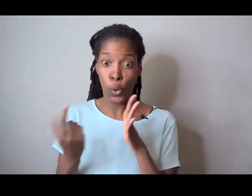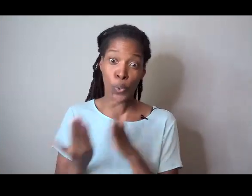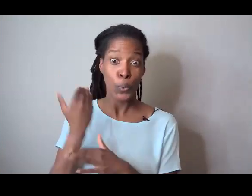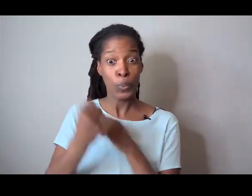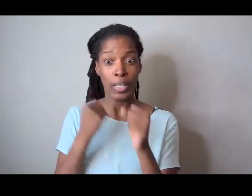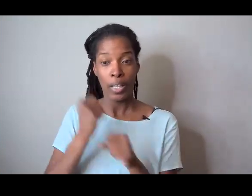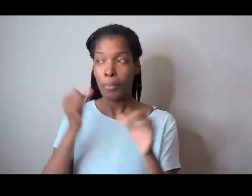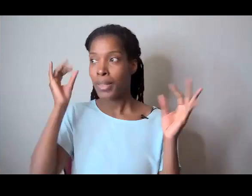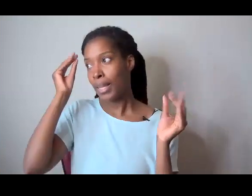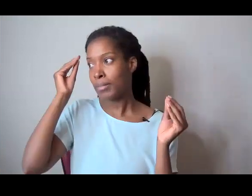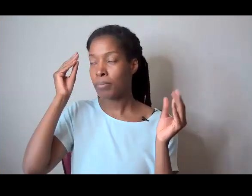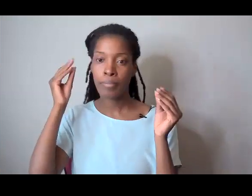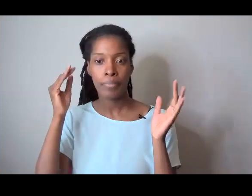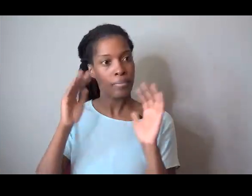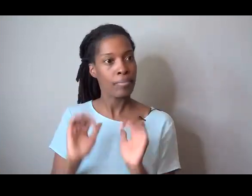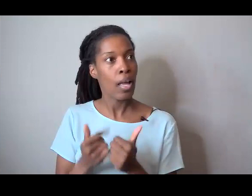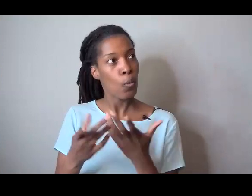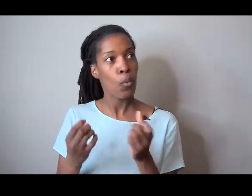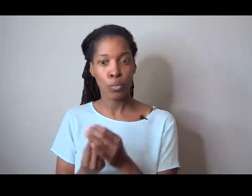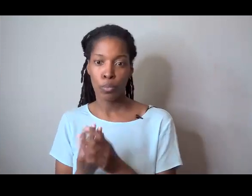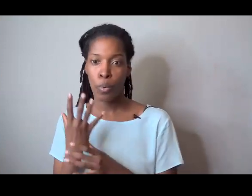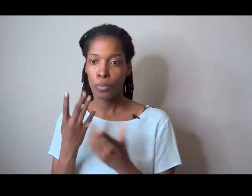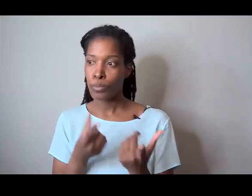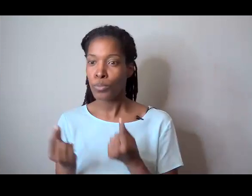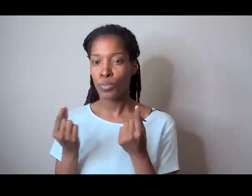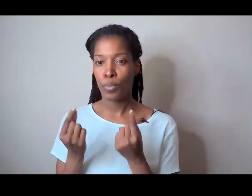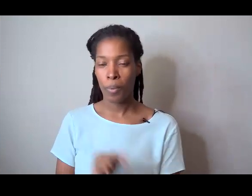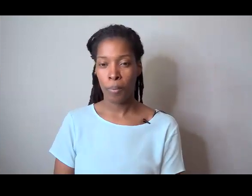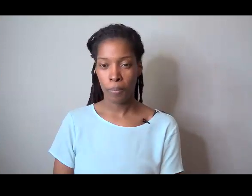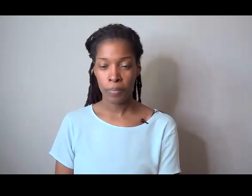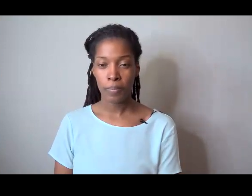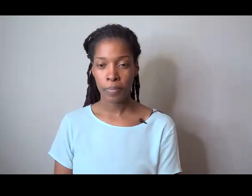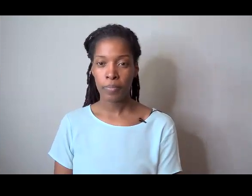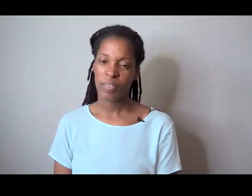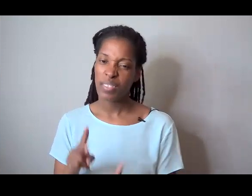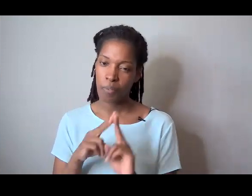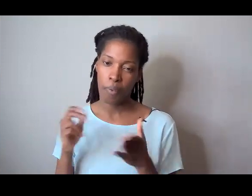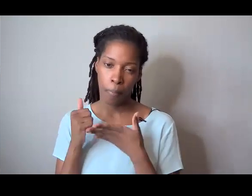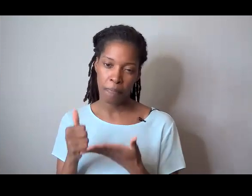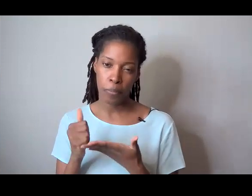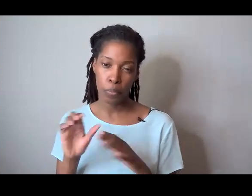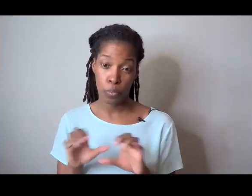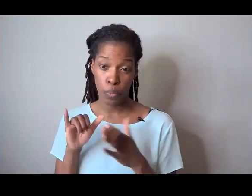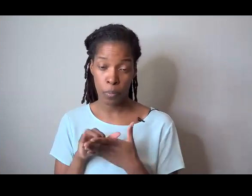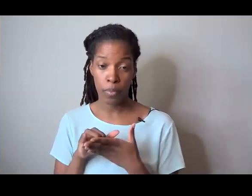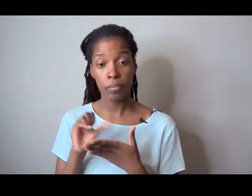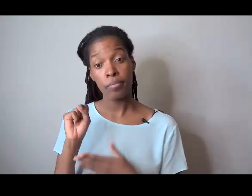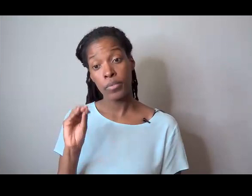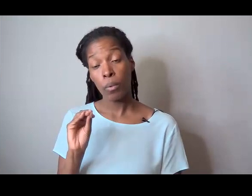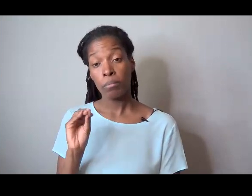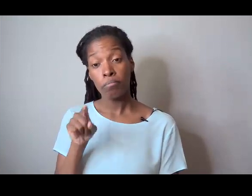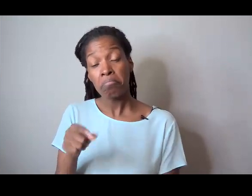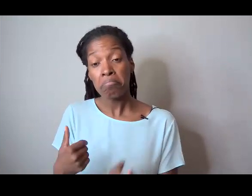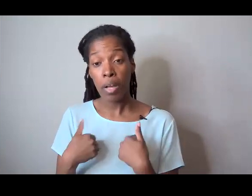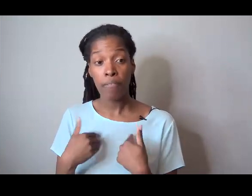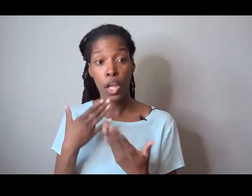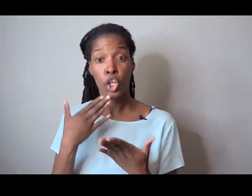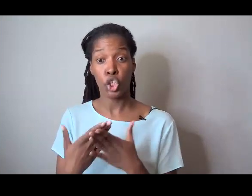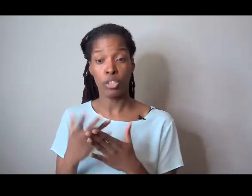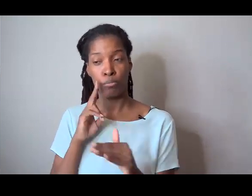how you want to do and grow. It is extra helpful so that you have a good projected NESE to give